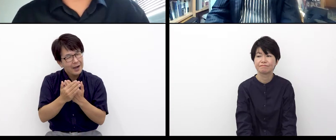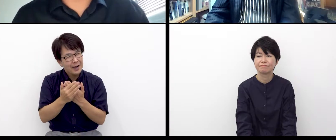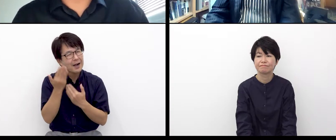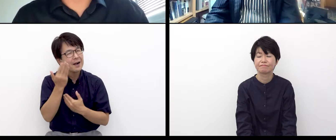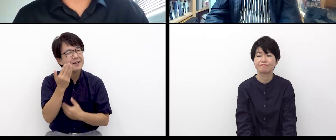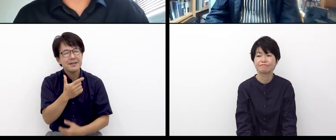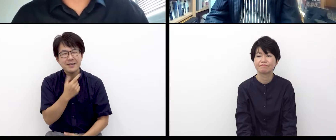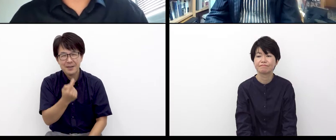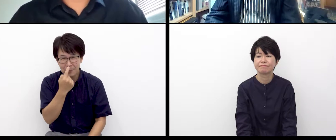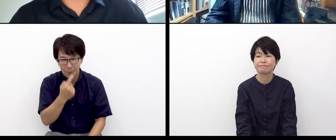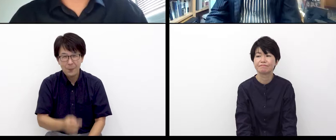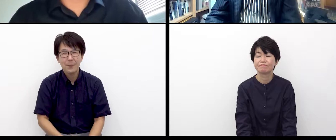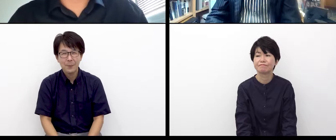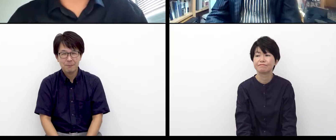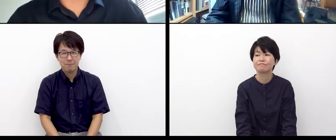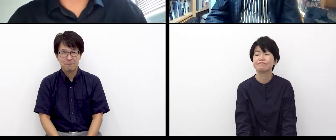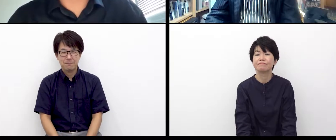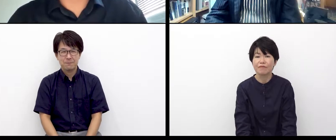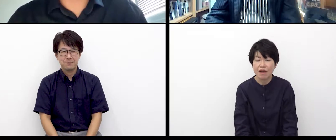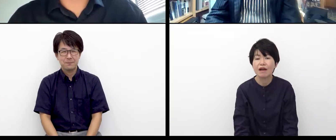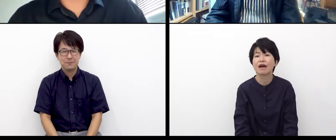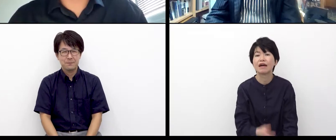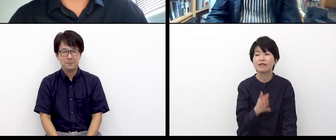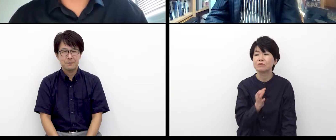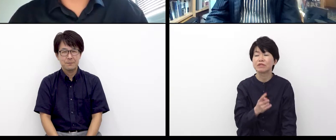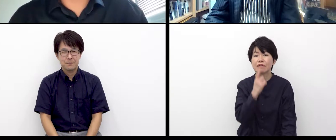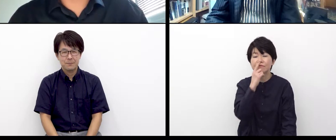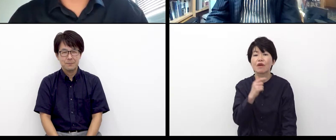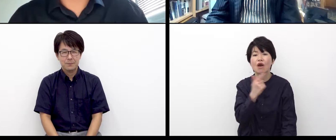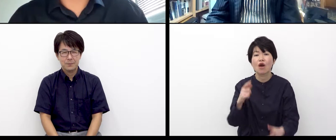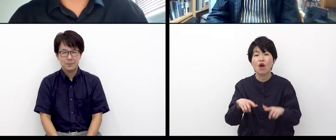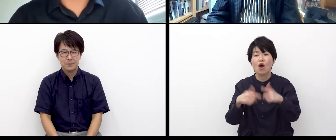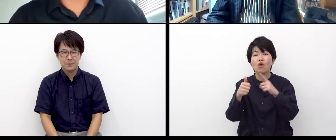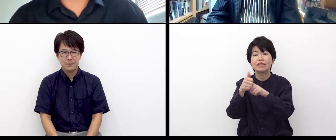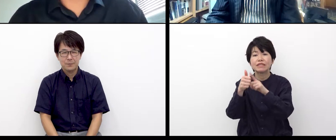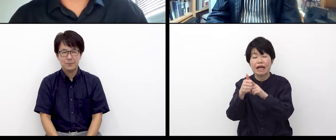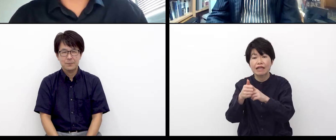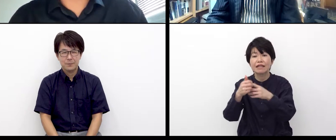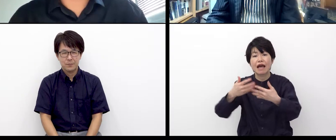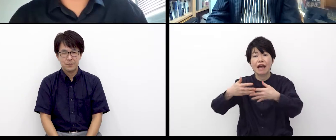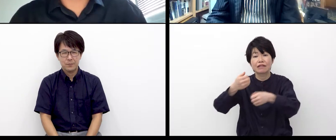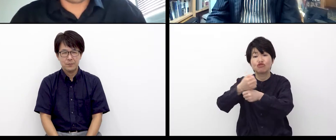Oh, sorry, I watched the videos by Mr. Oki,